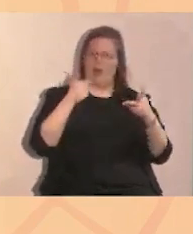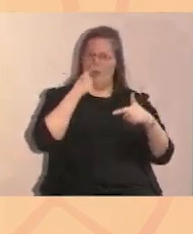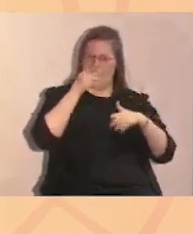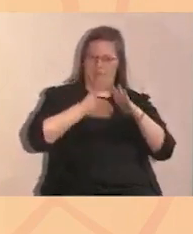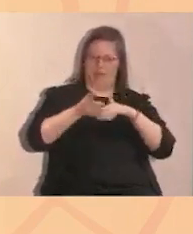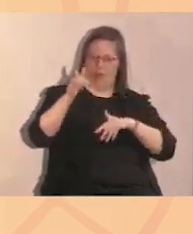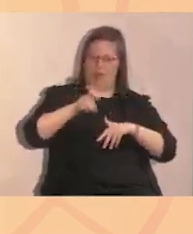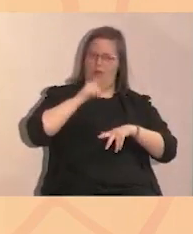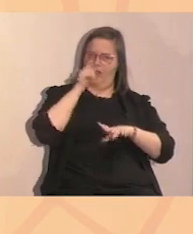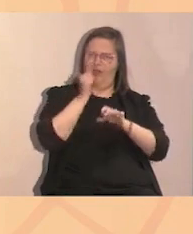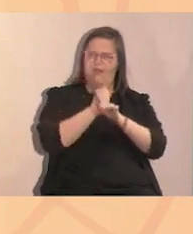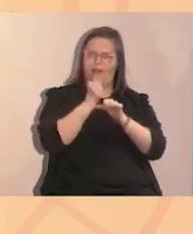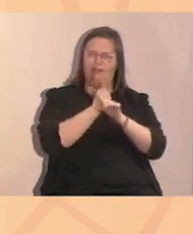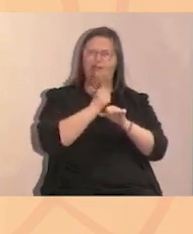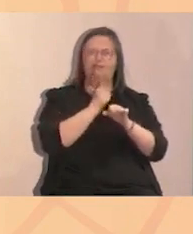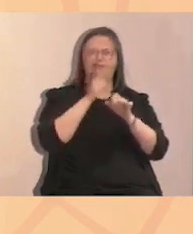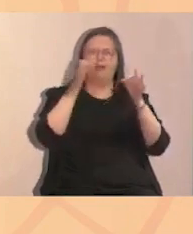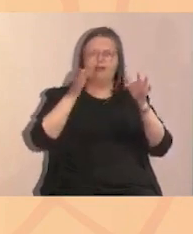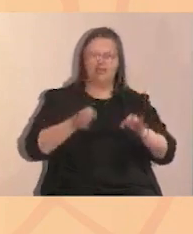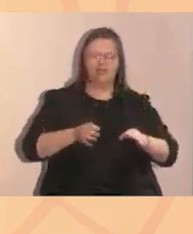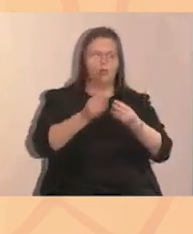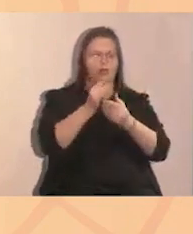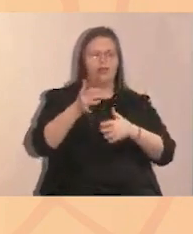decisions without having to ask for permission all of the time.